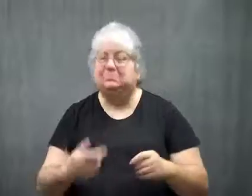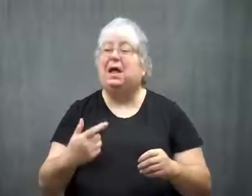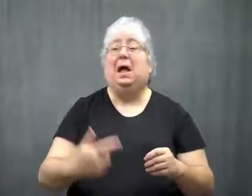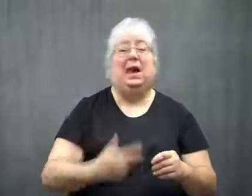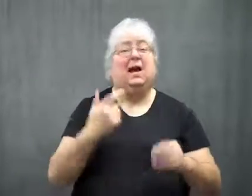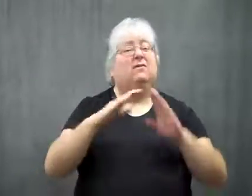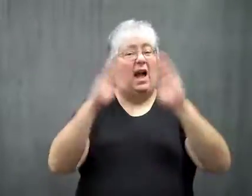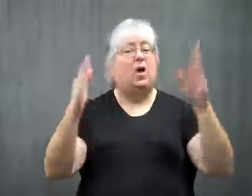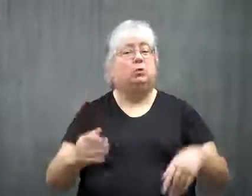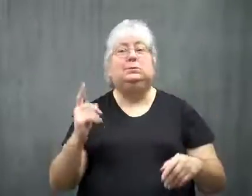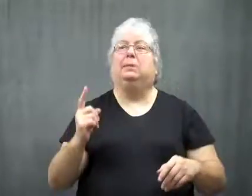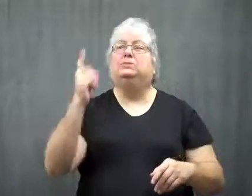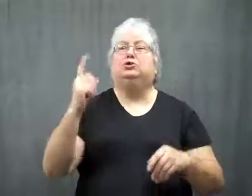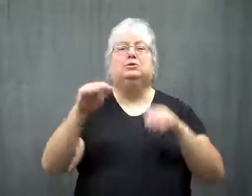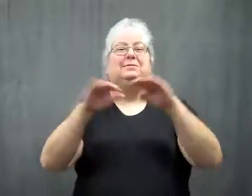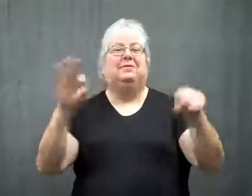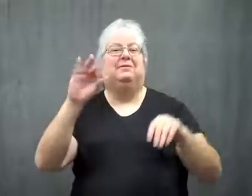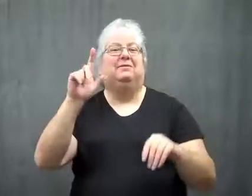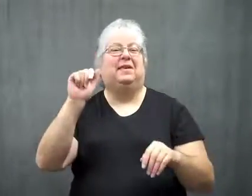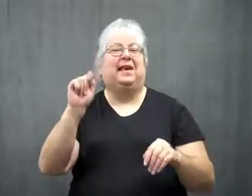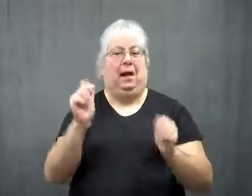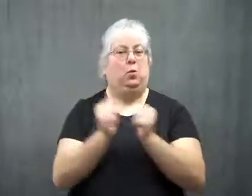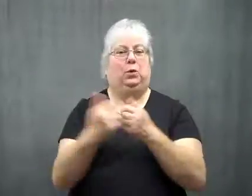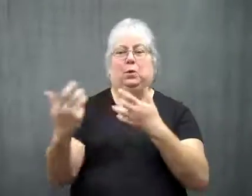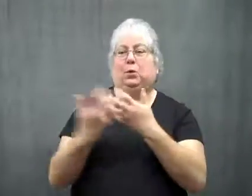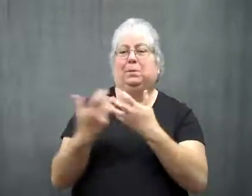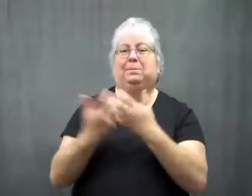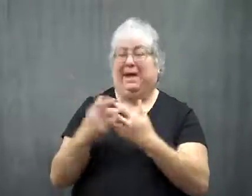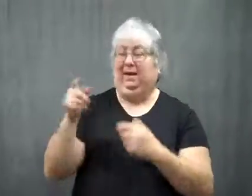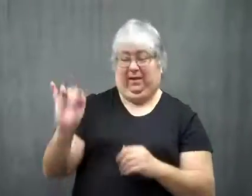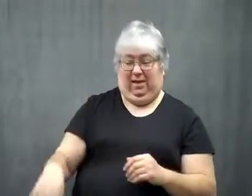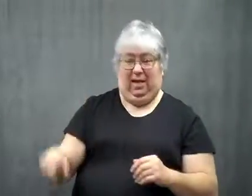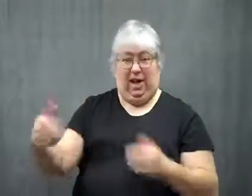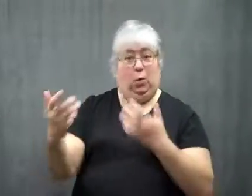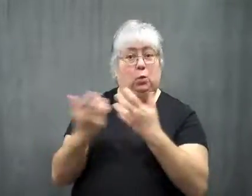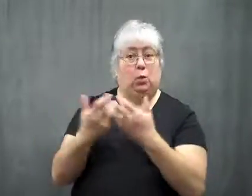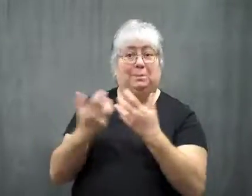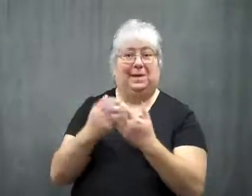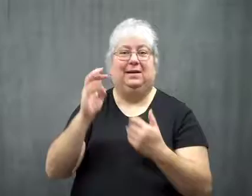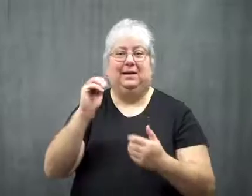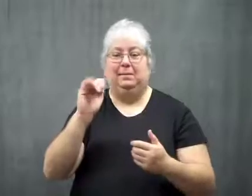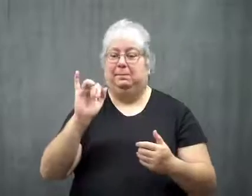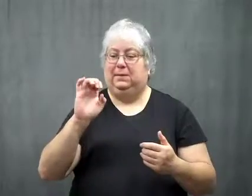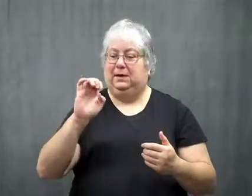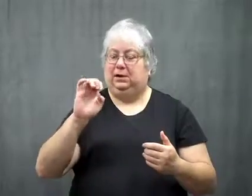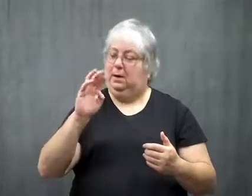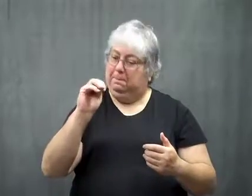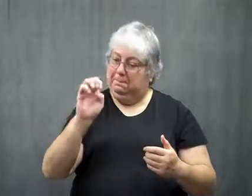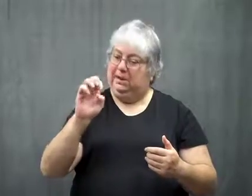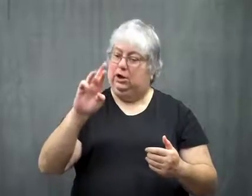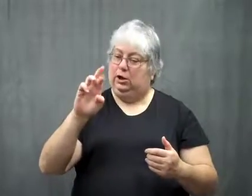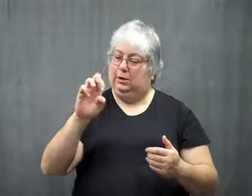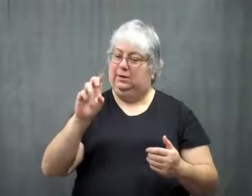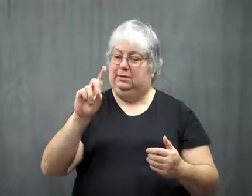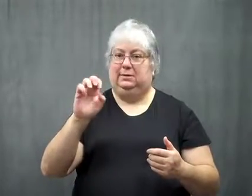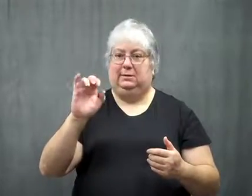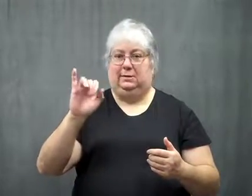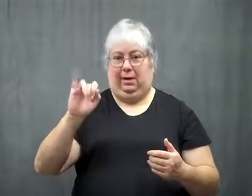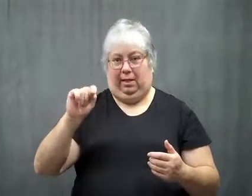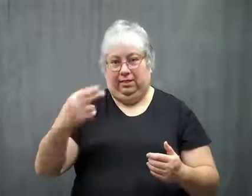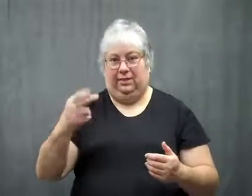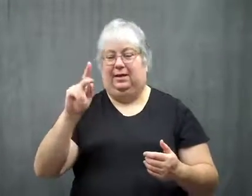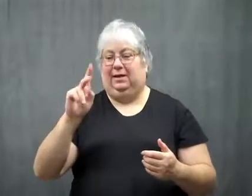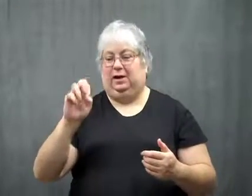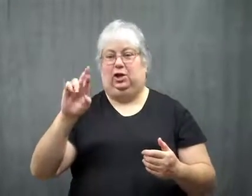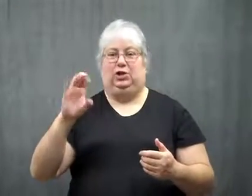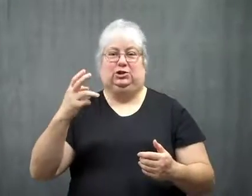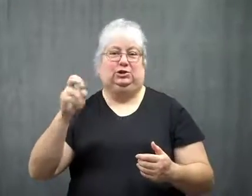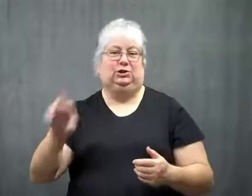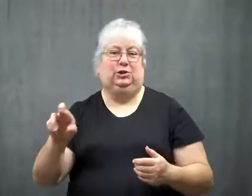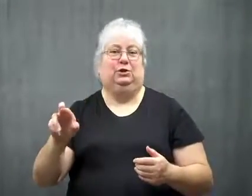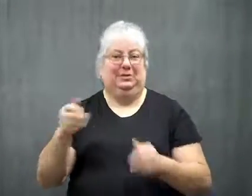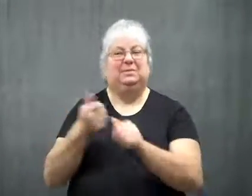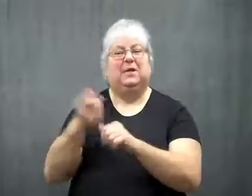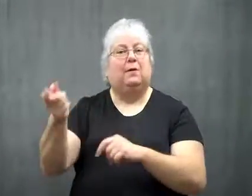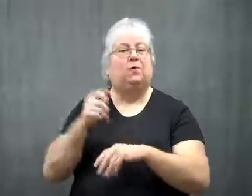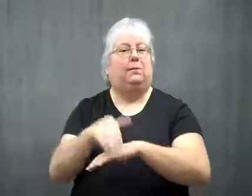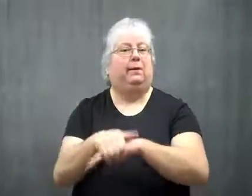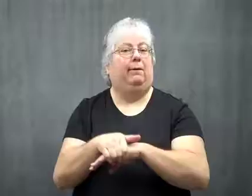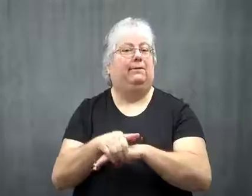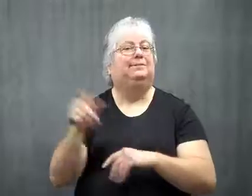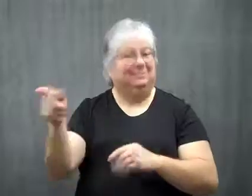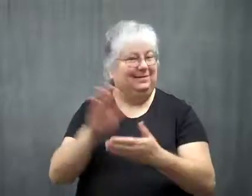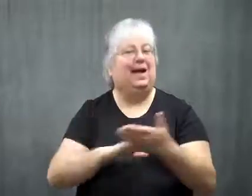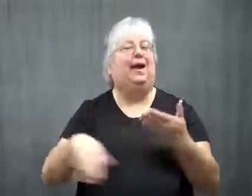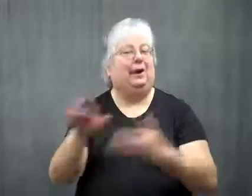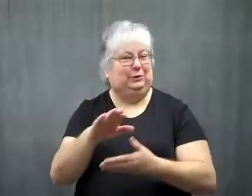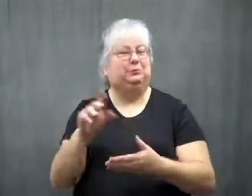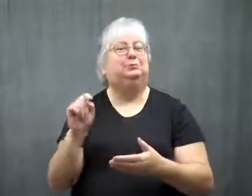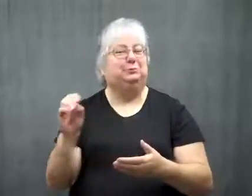She lived in the upper flat of a house with a roomate, Meredith Kercher.